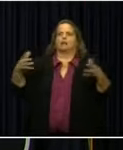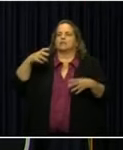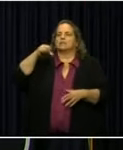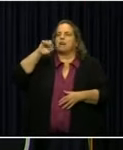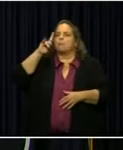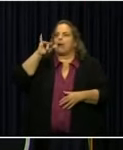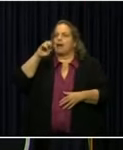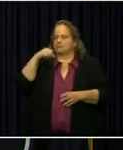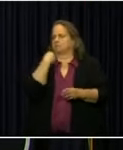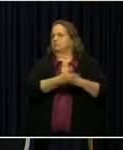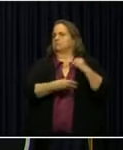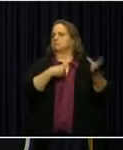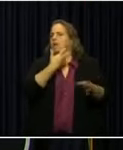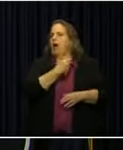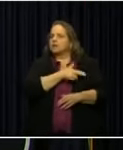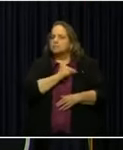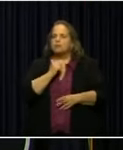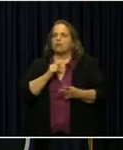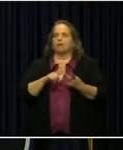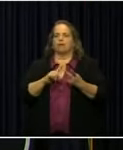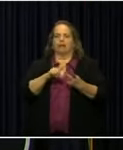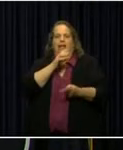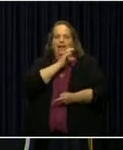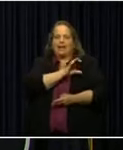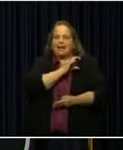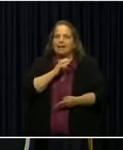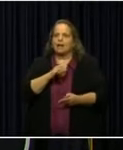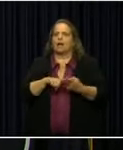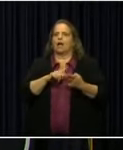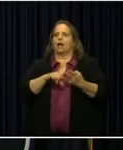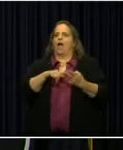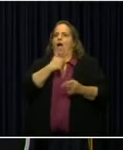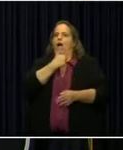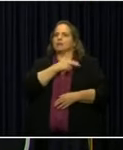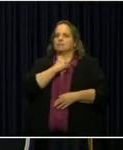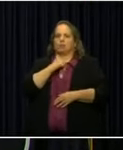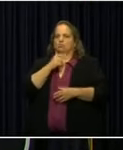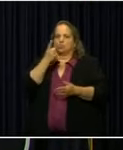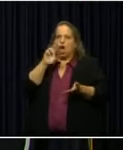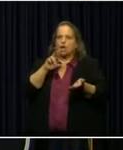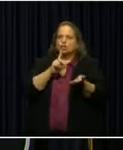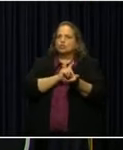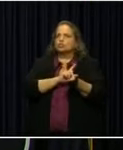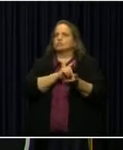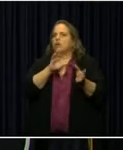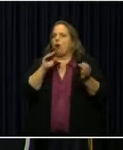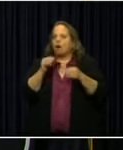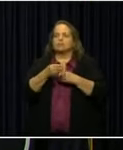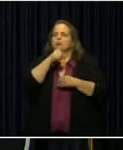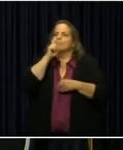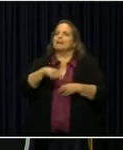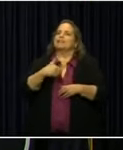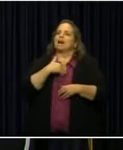VERY FEW PEOPLE HAVE BEEN EXPOSED TO, AND THAT'S IDEA GOOD BECAUSE IT'S VERY DANGEROUS IF